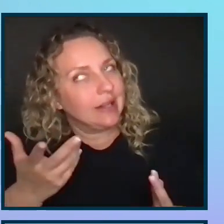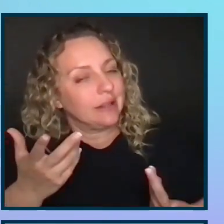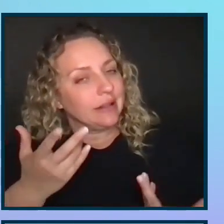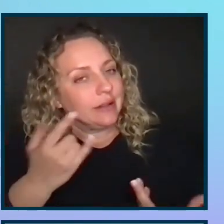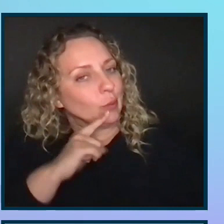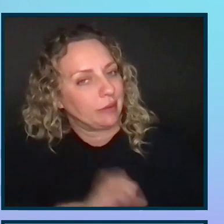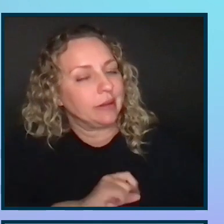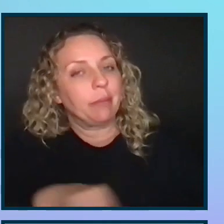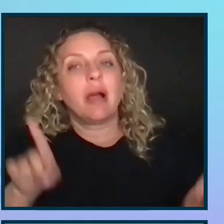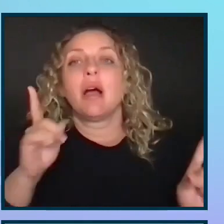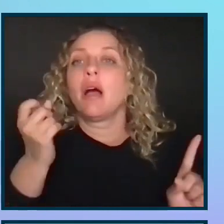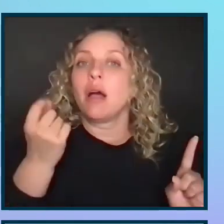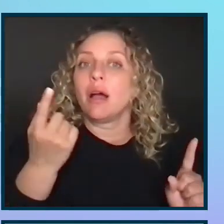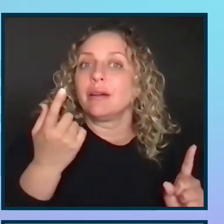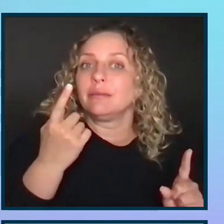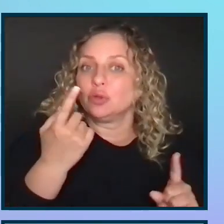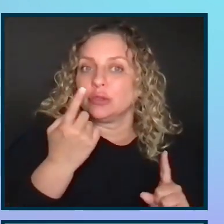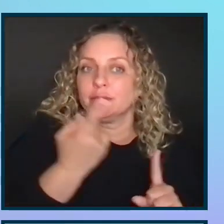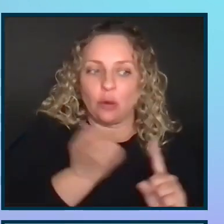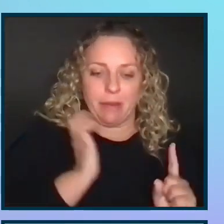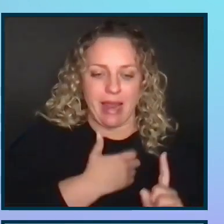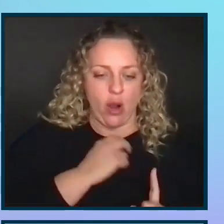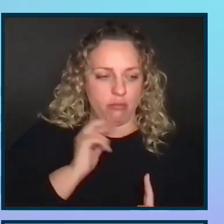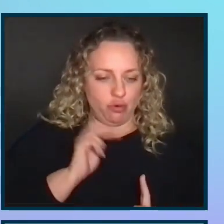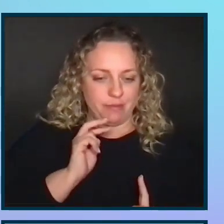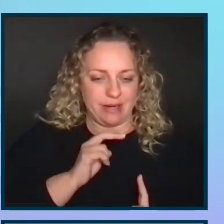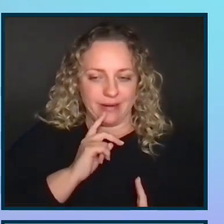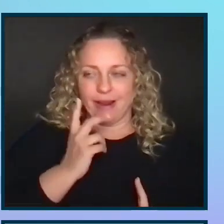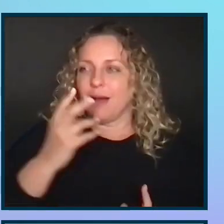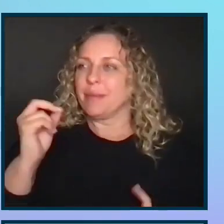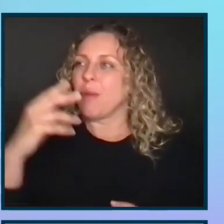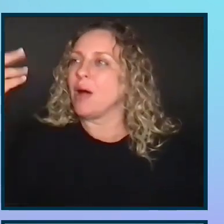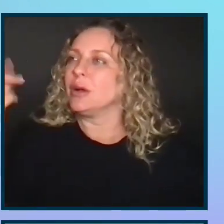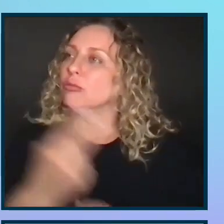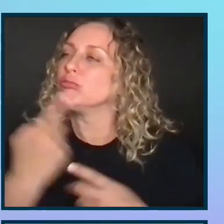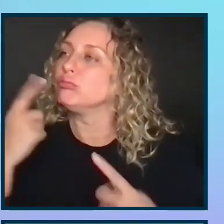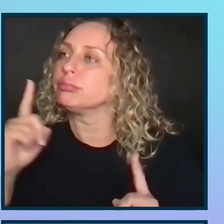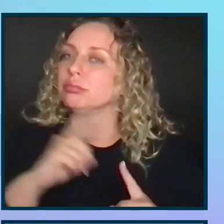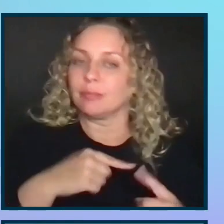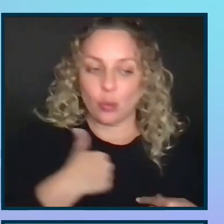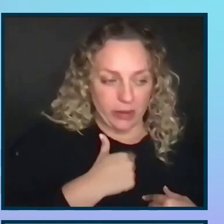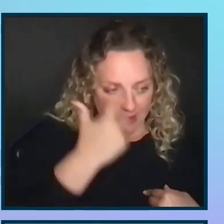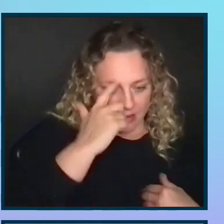And that could also just be from an internal perspective. We might have things that are very well established and very well documented,